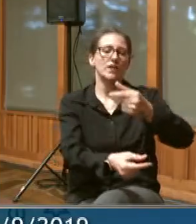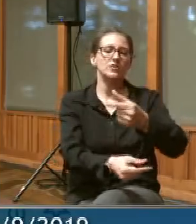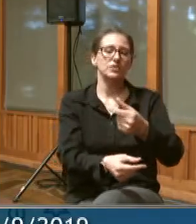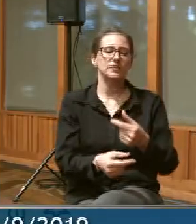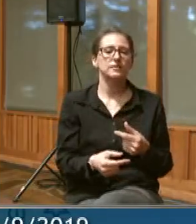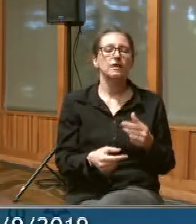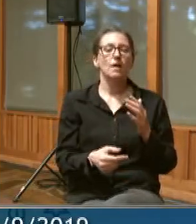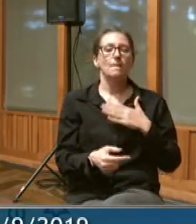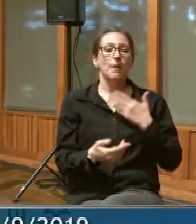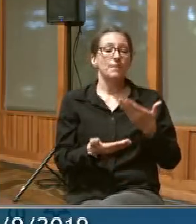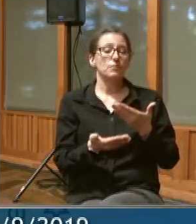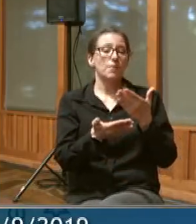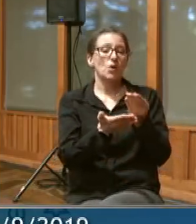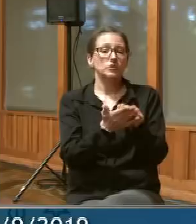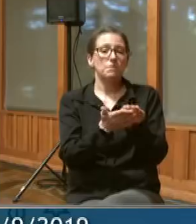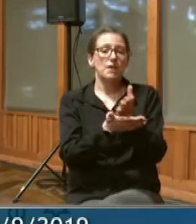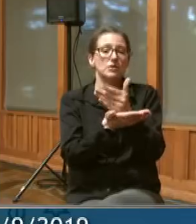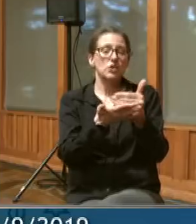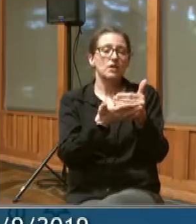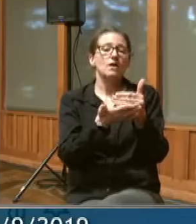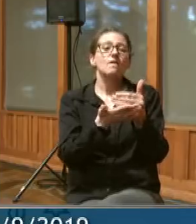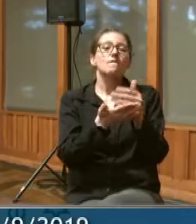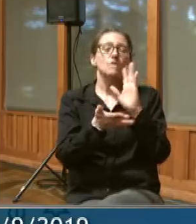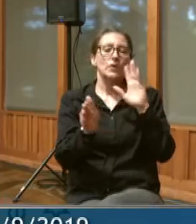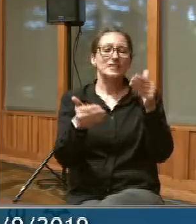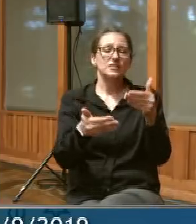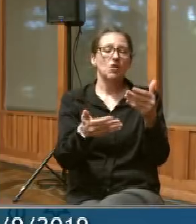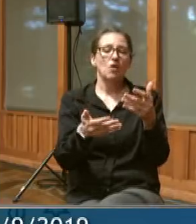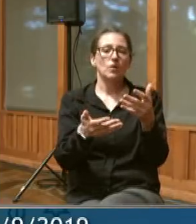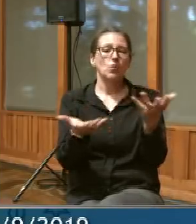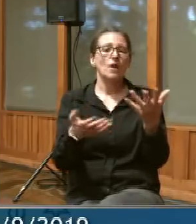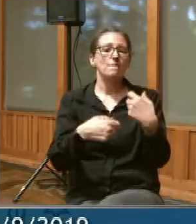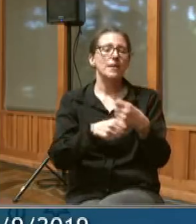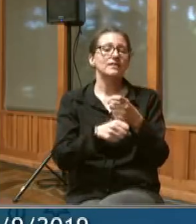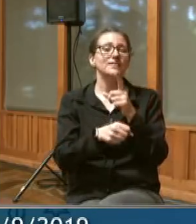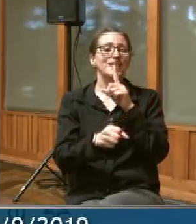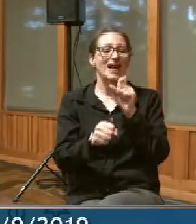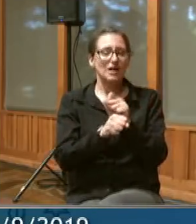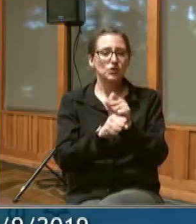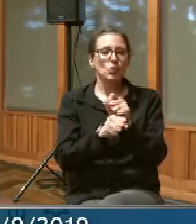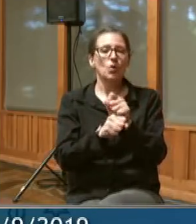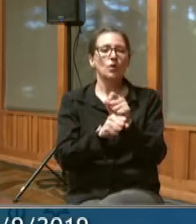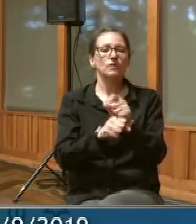TODAY ARE PRESERVED FOR FUTURE GENERATIONS.